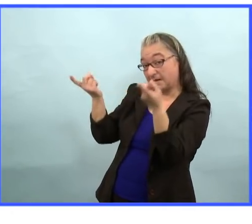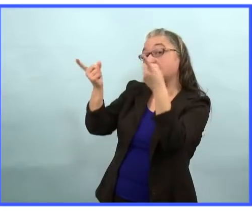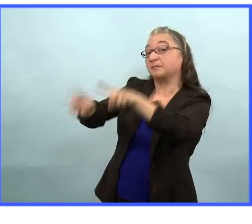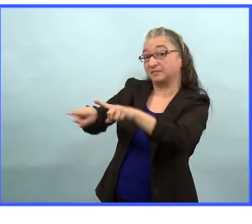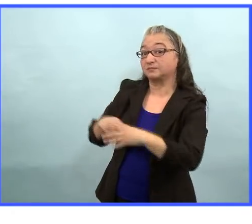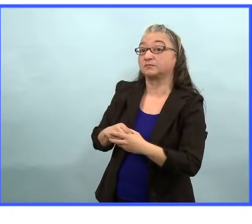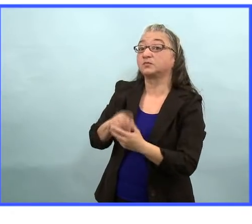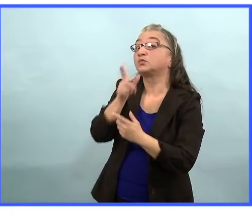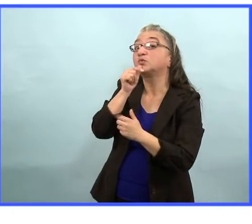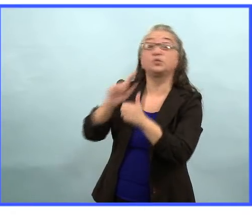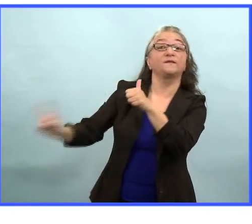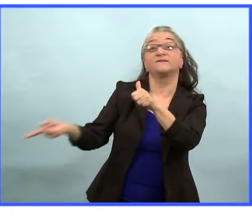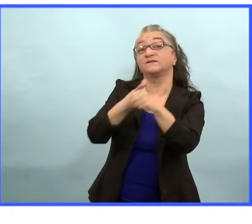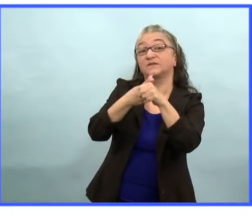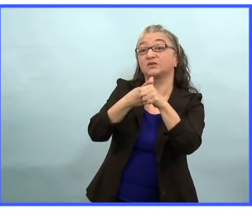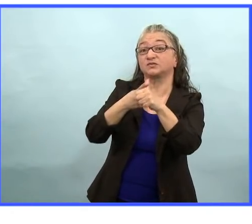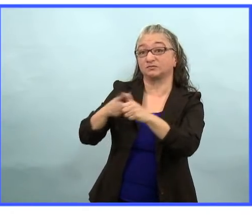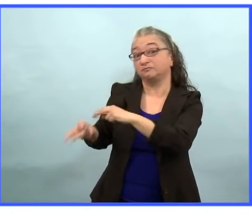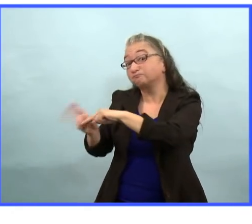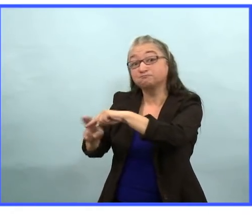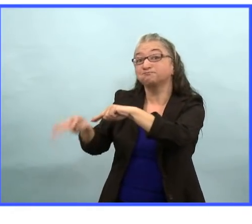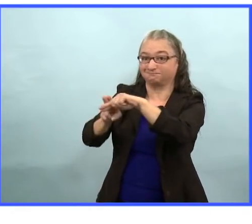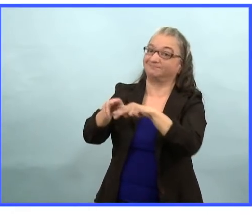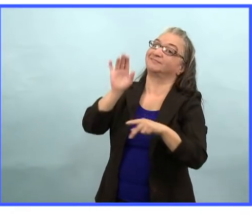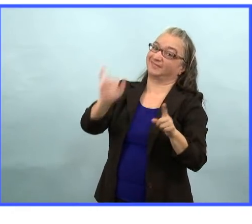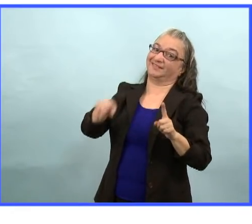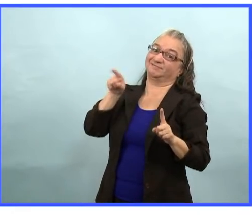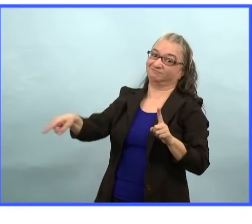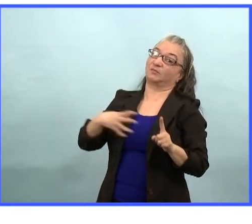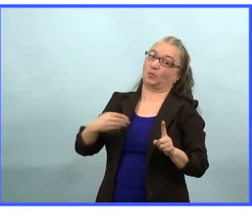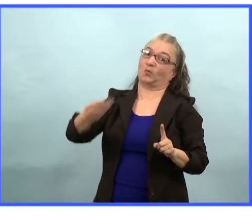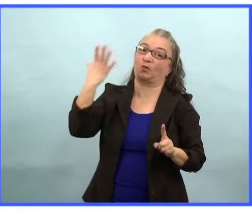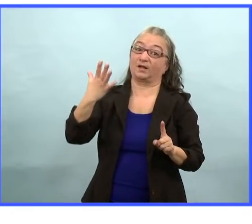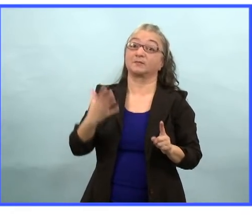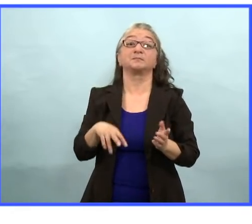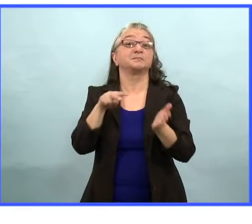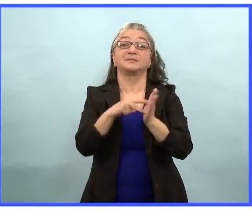this highlights the need for responsive planning in both eligibility criteria